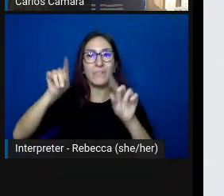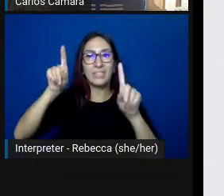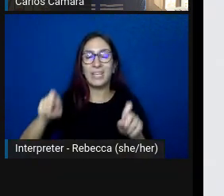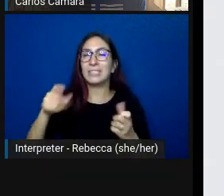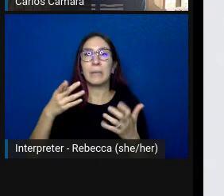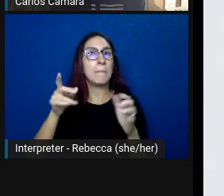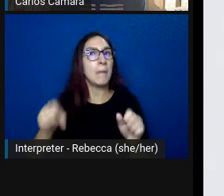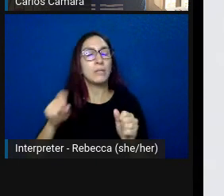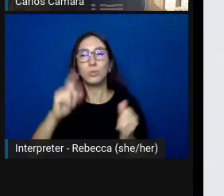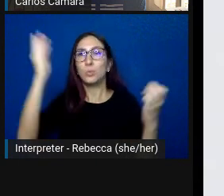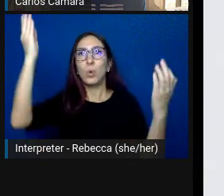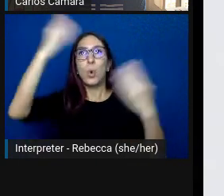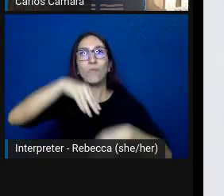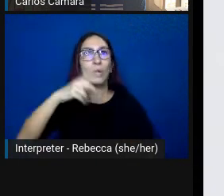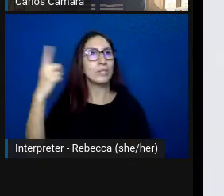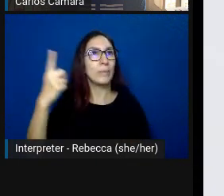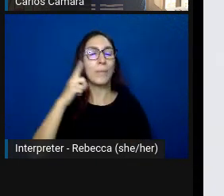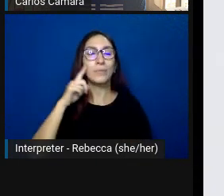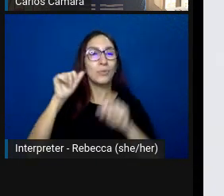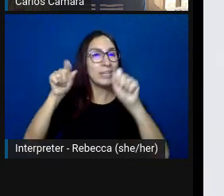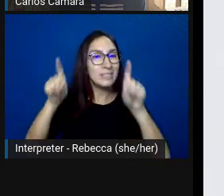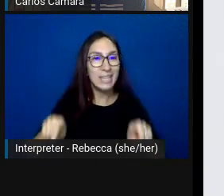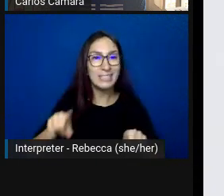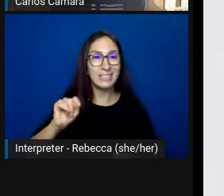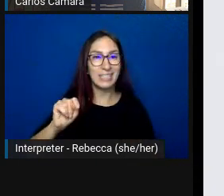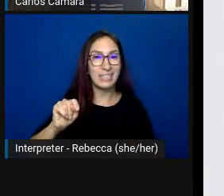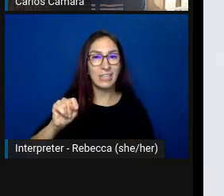WordPress is also open source, is free software.